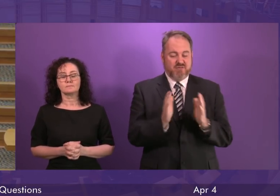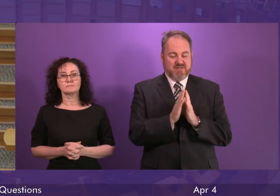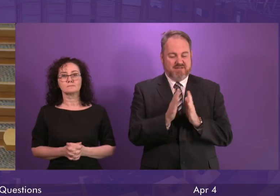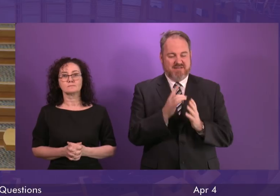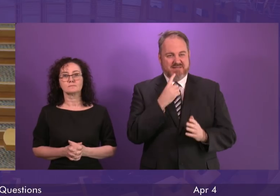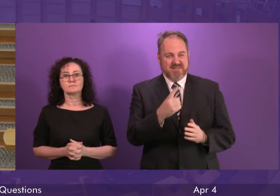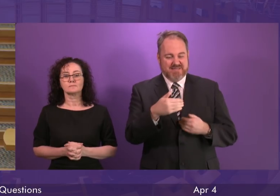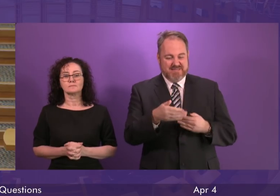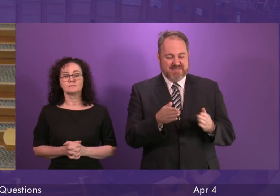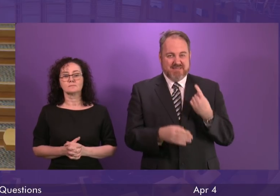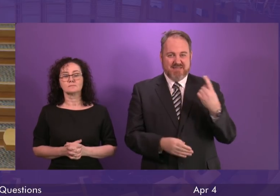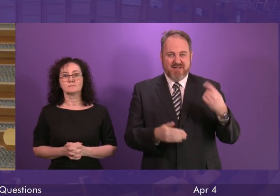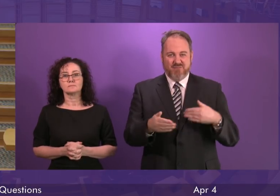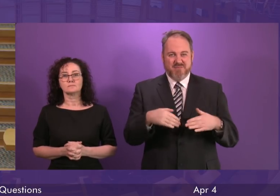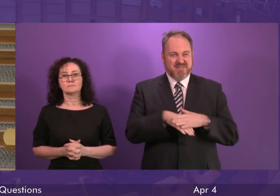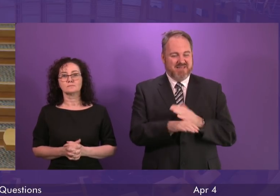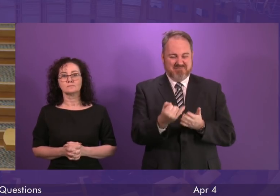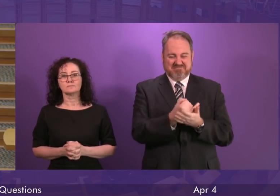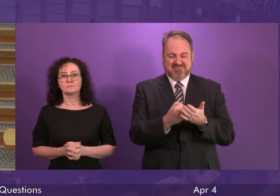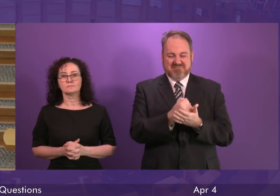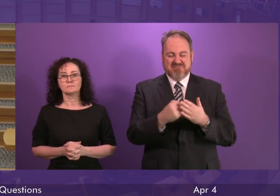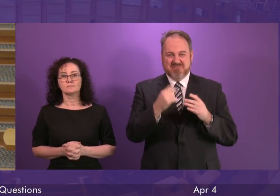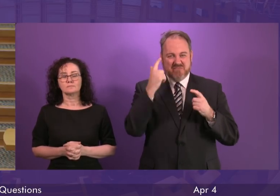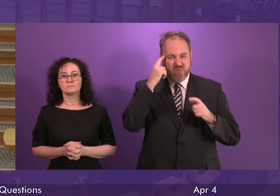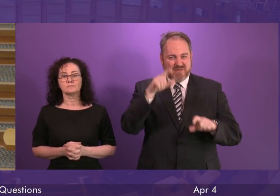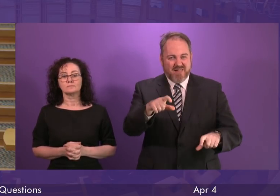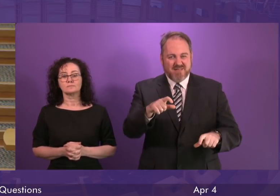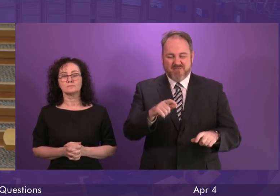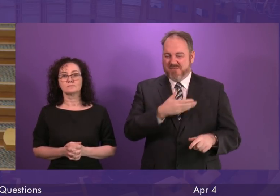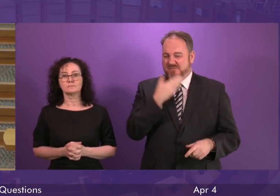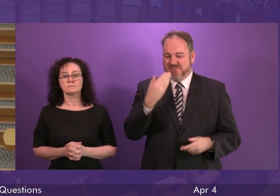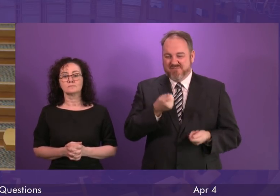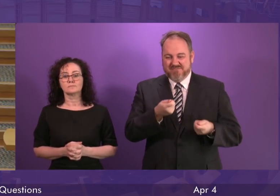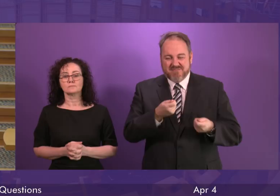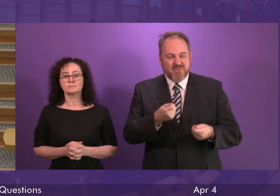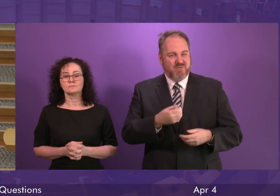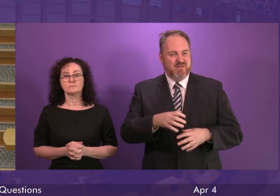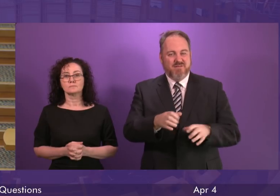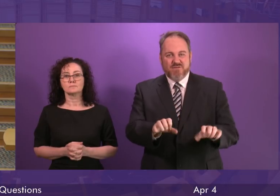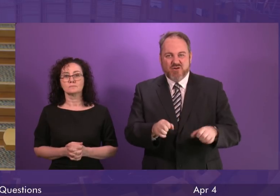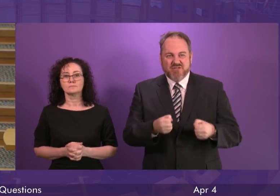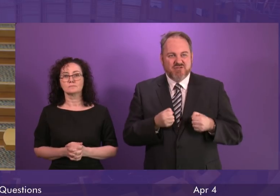of single rooms in grotty hotels with no cooker or fridge, and with residents locked out for